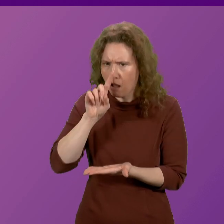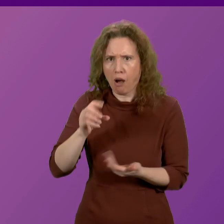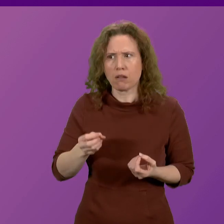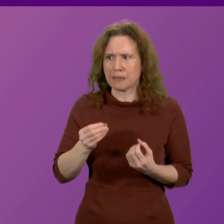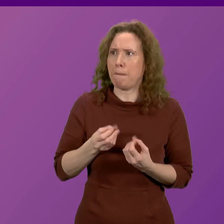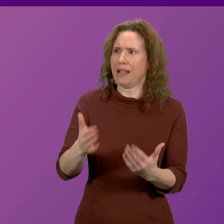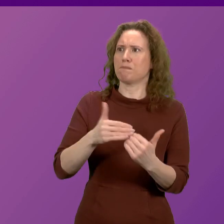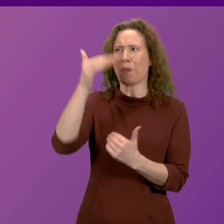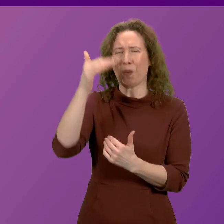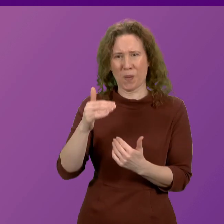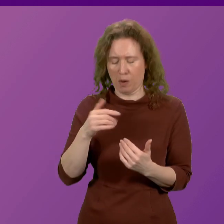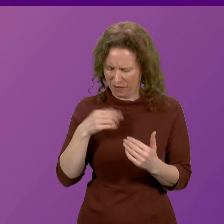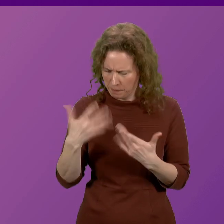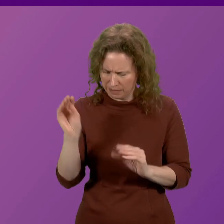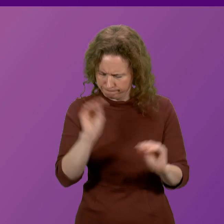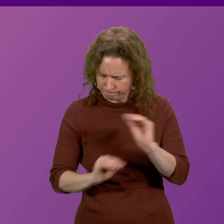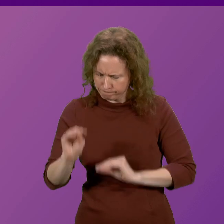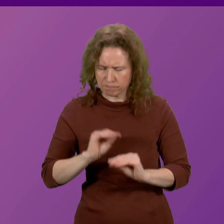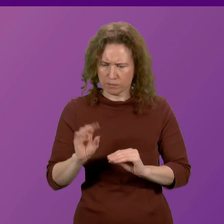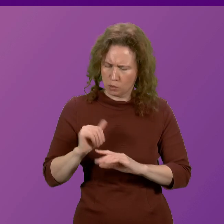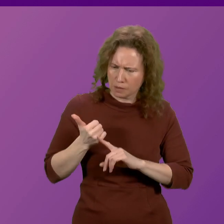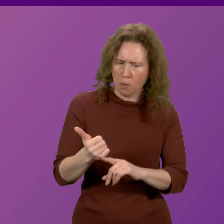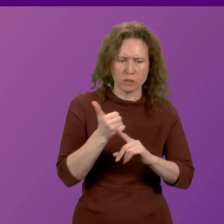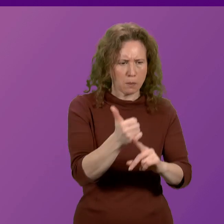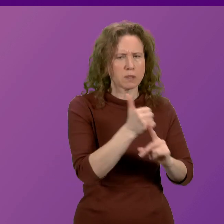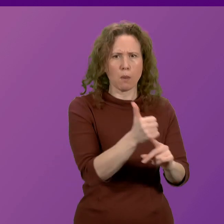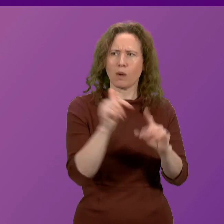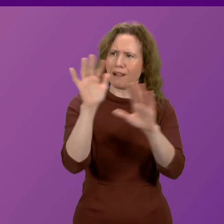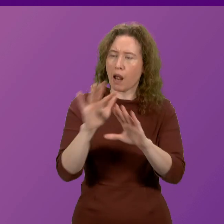and we have done that formidably to support action on the climate. I look forward to